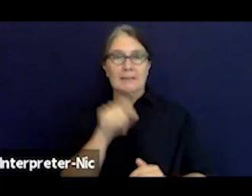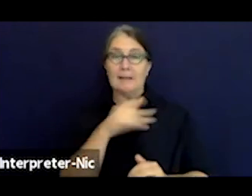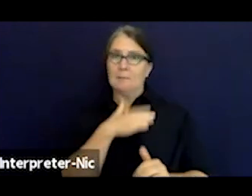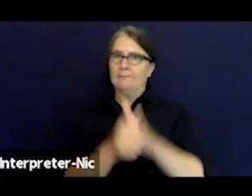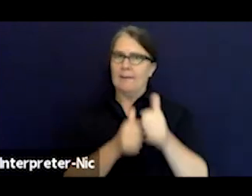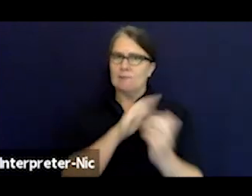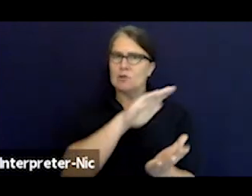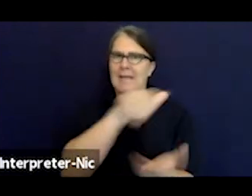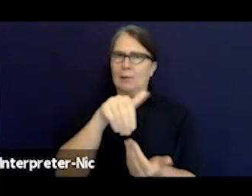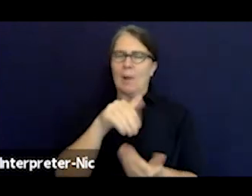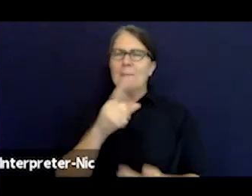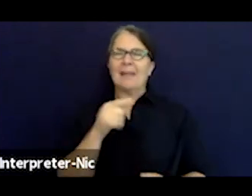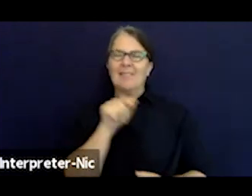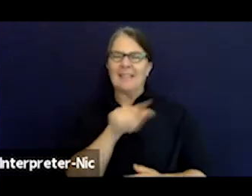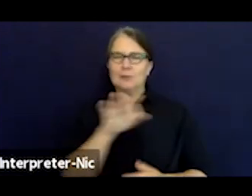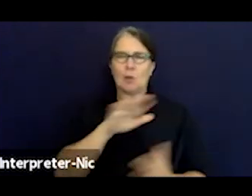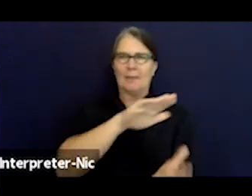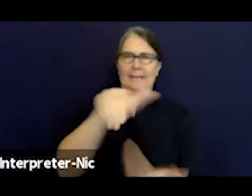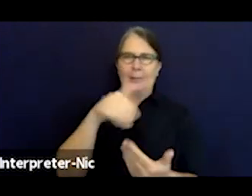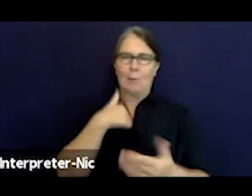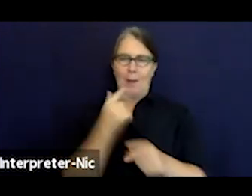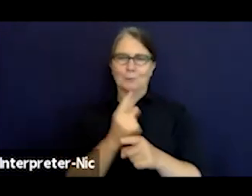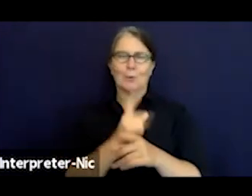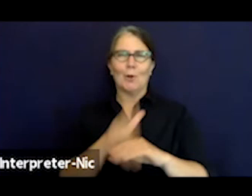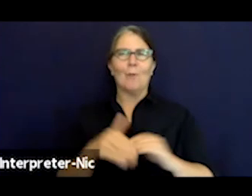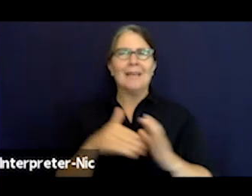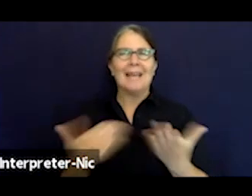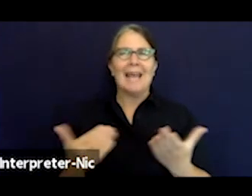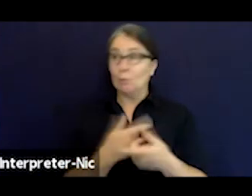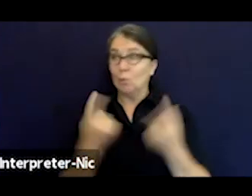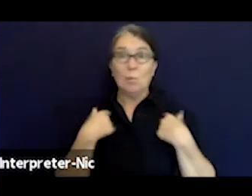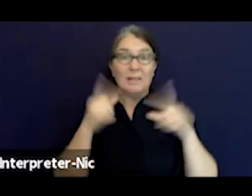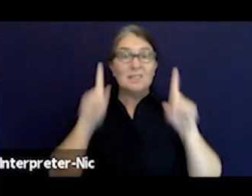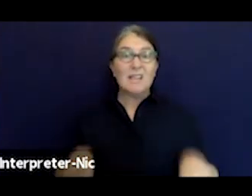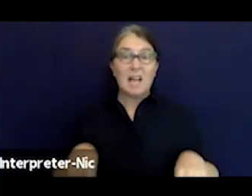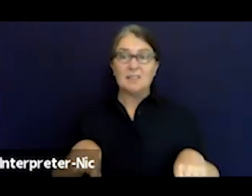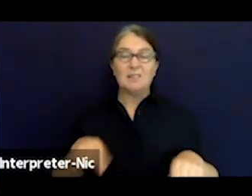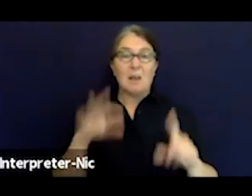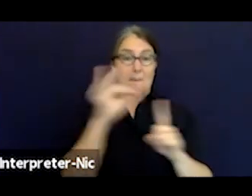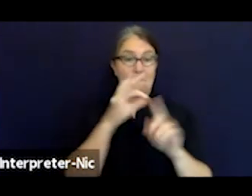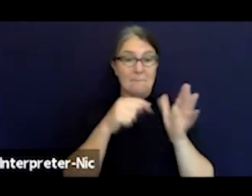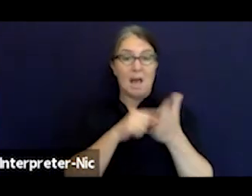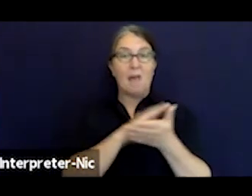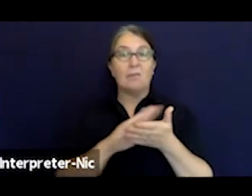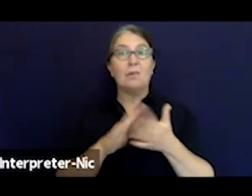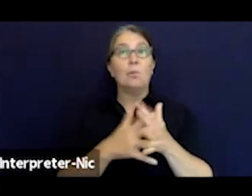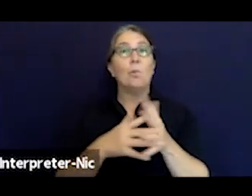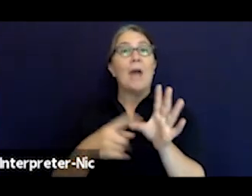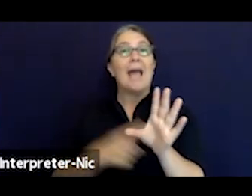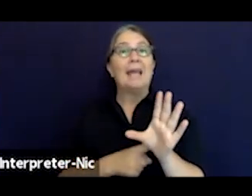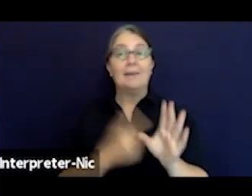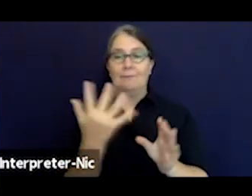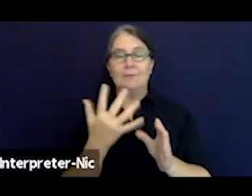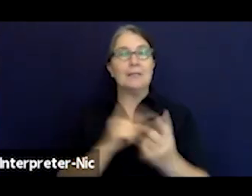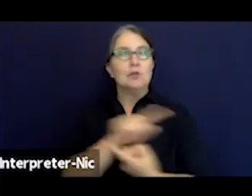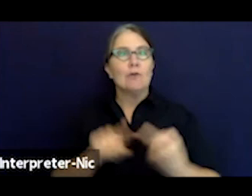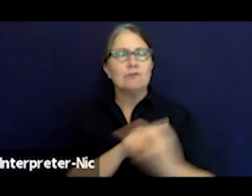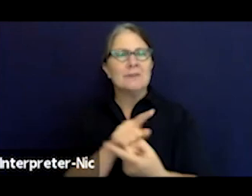We're kicking off the Pathways15 conference. I have seen some beautiful sessions coming up on